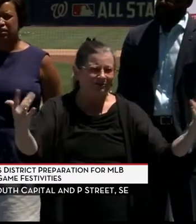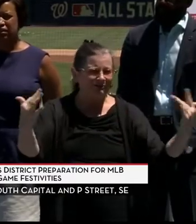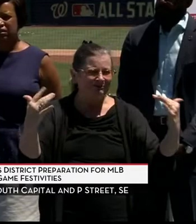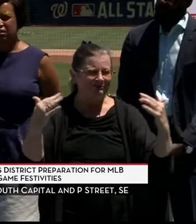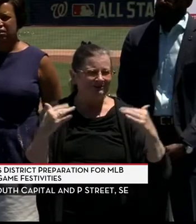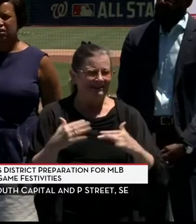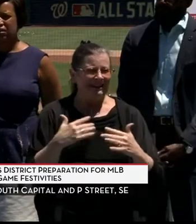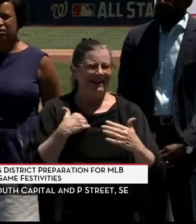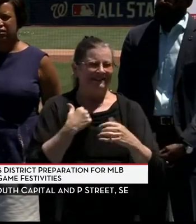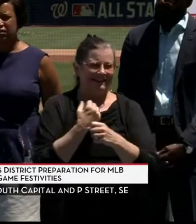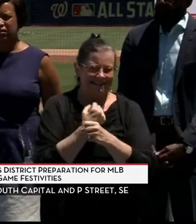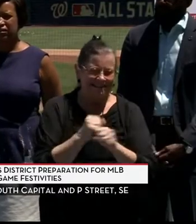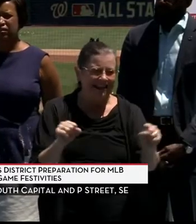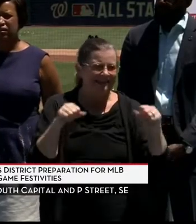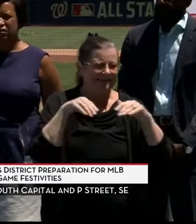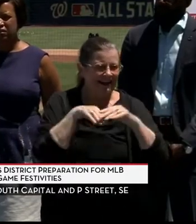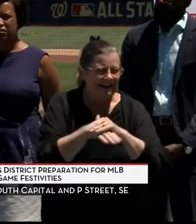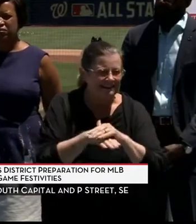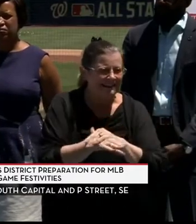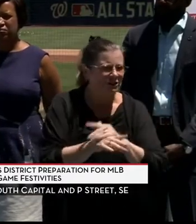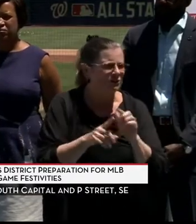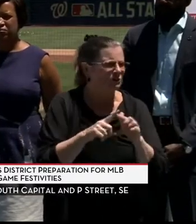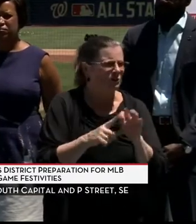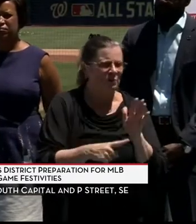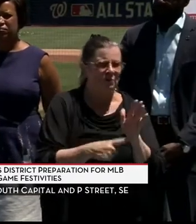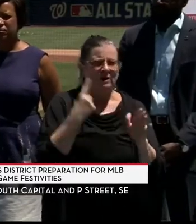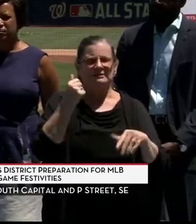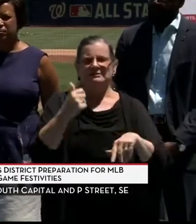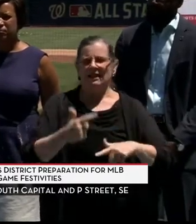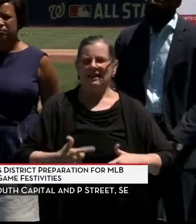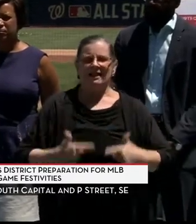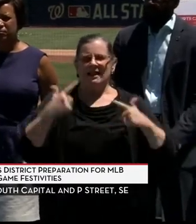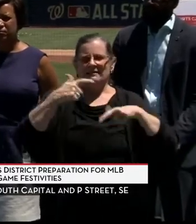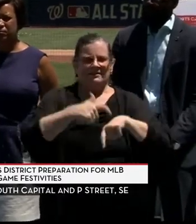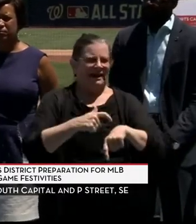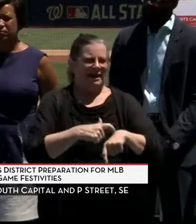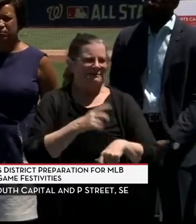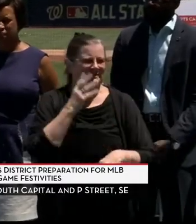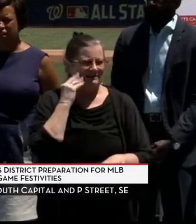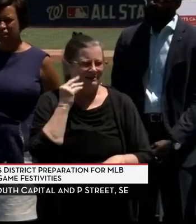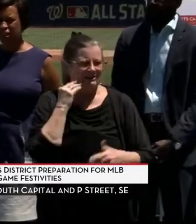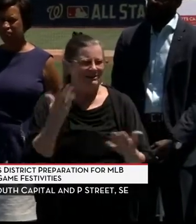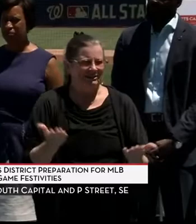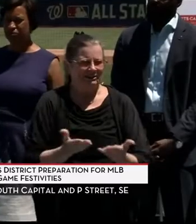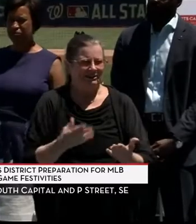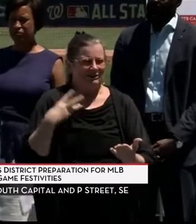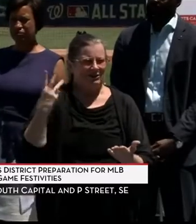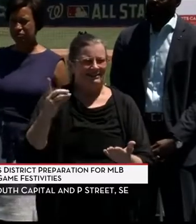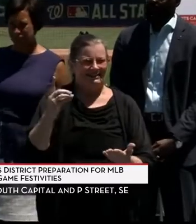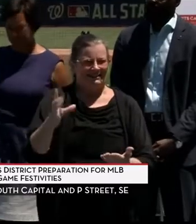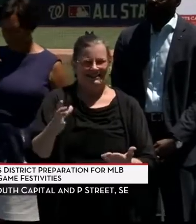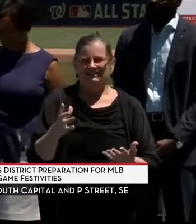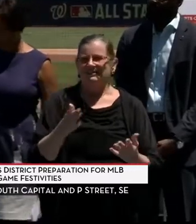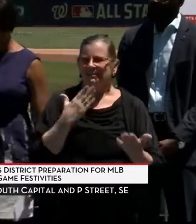ONCE IN A LIFETIME ALL-STAR EXPERIENCE HERE IN D.C. AND THANK YOU ALL VERY MUCH.